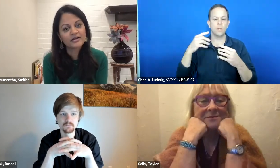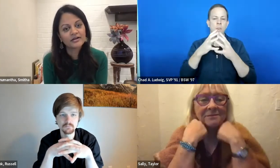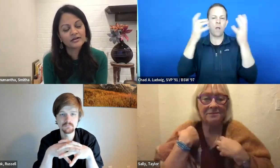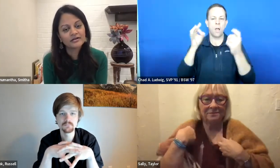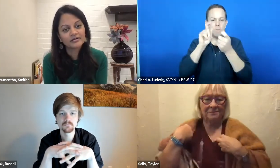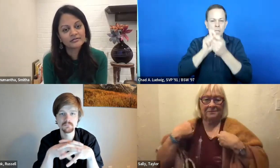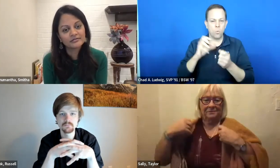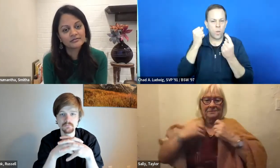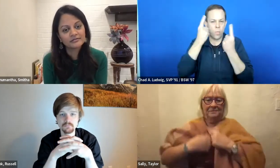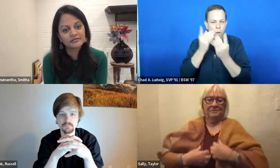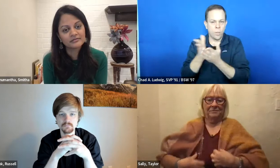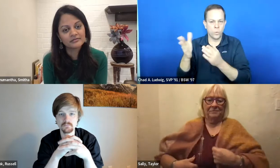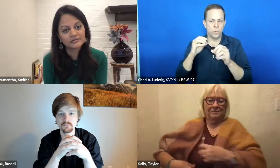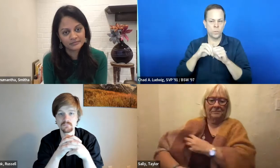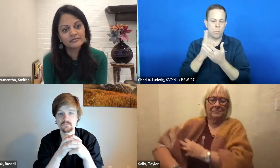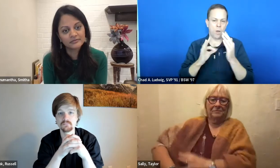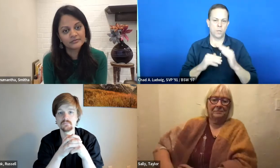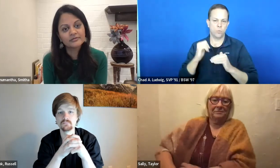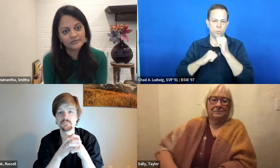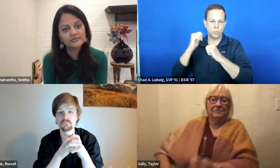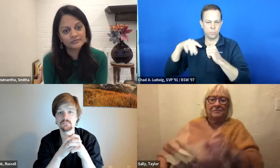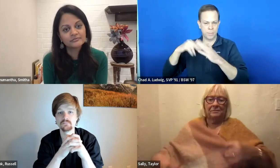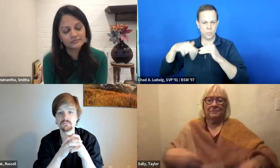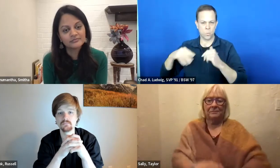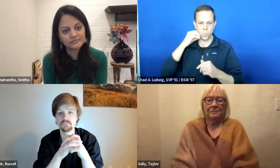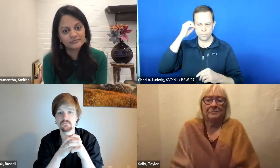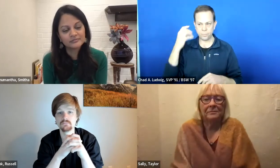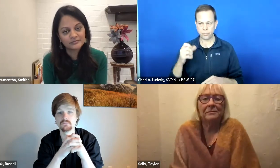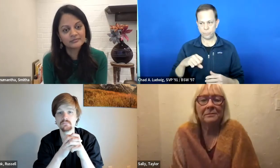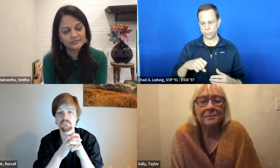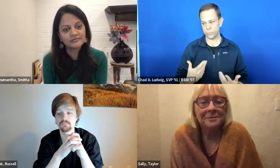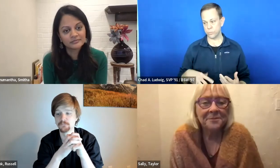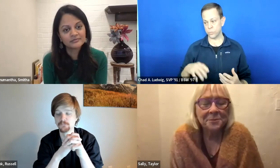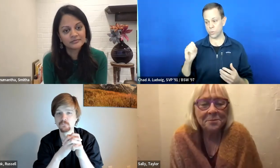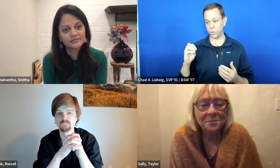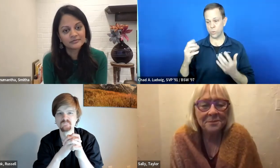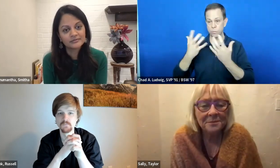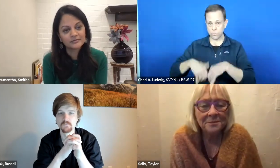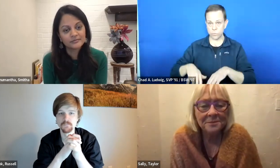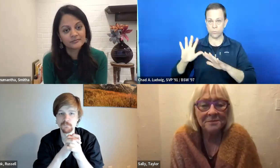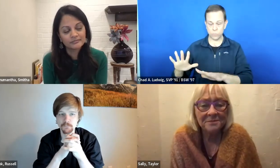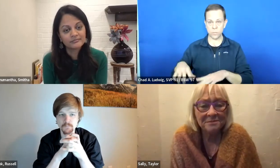but she has a full apartment to herself. There are a lot of details that were thought through as part of the construction of our new home.